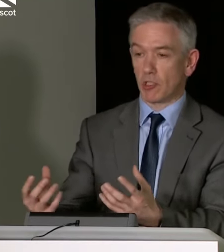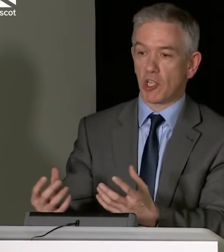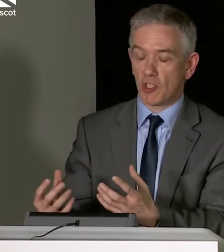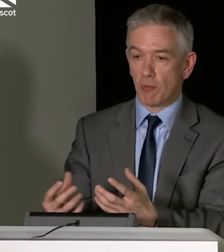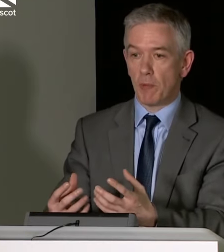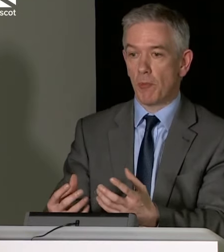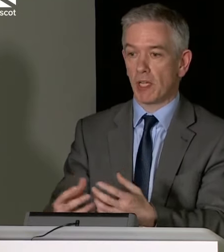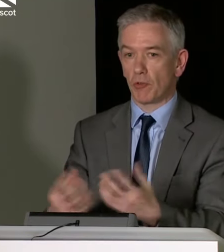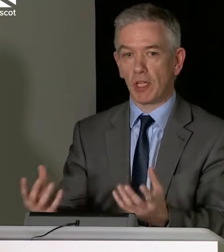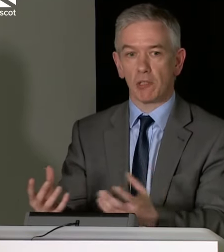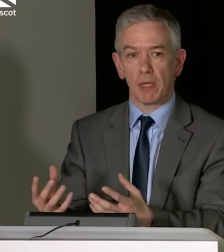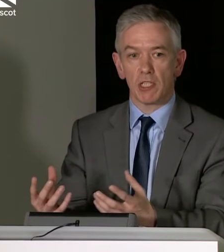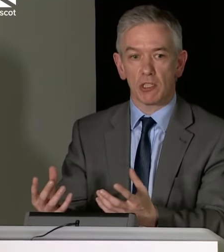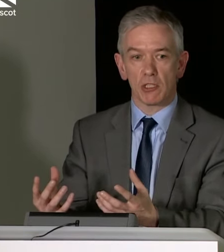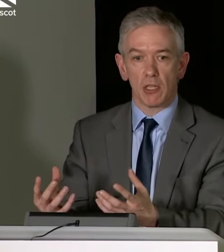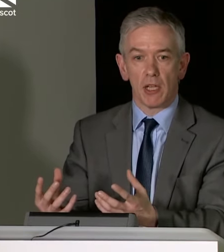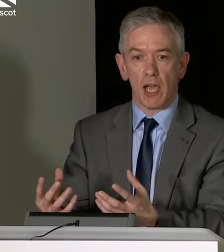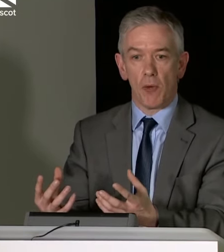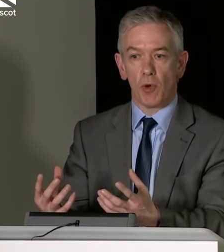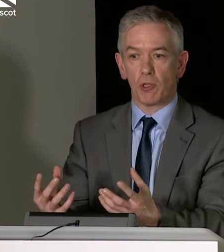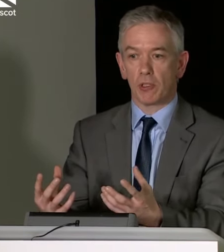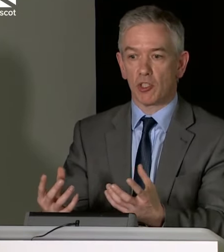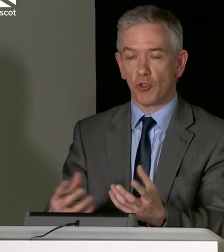decisions that people make on a regular basis, whether it is during a time of Covid-19 or